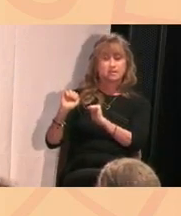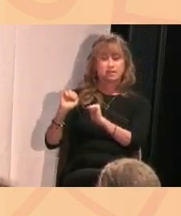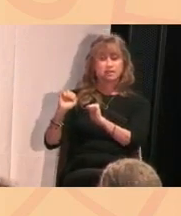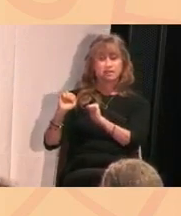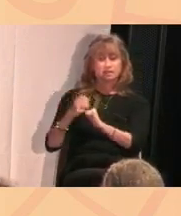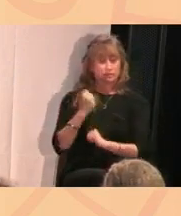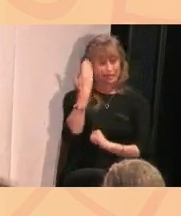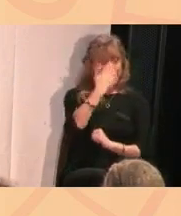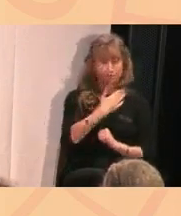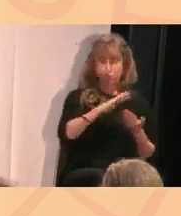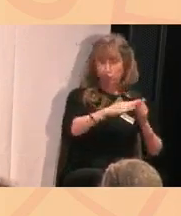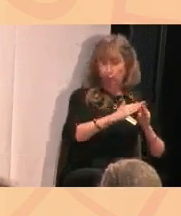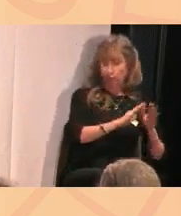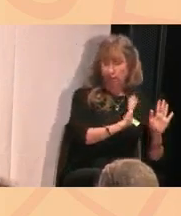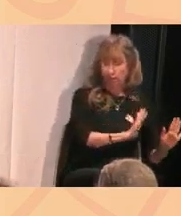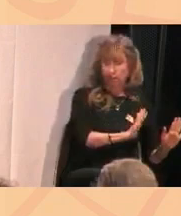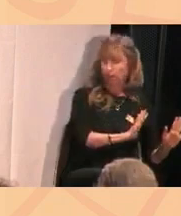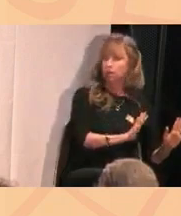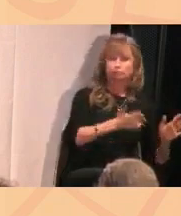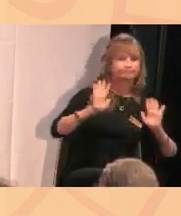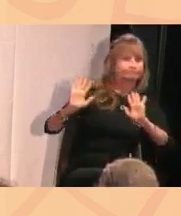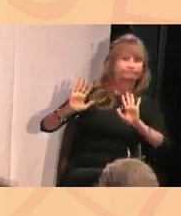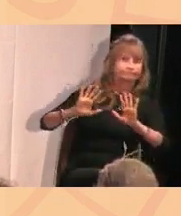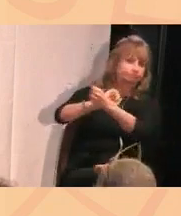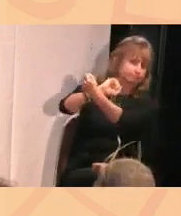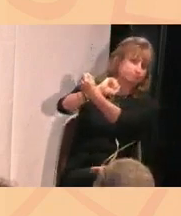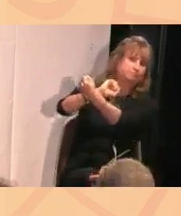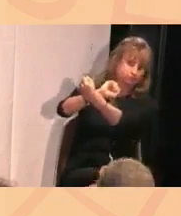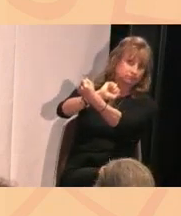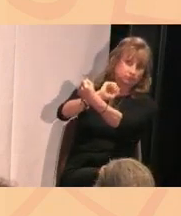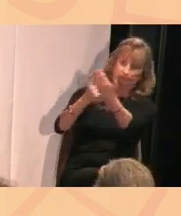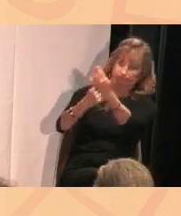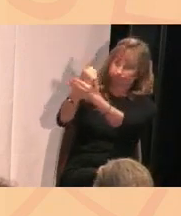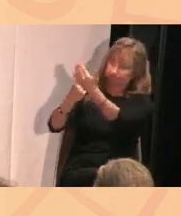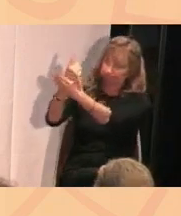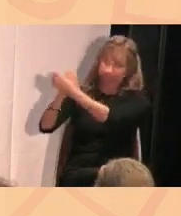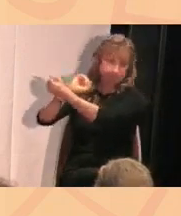any exhibition of Aboriginal art because that was what they were getting.